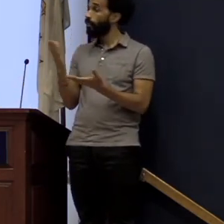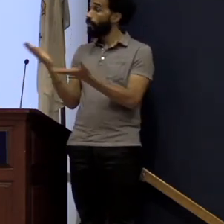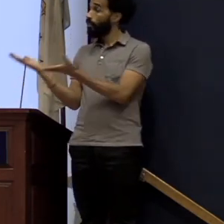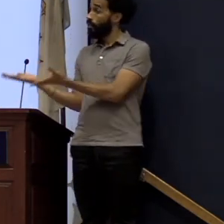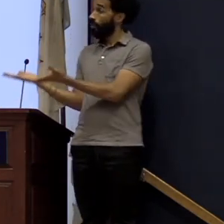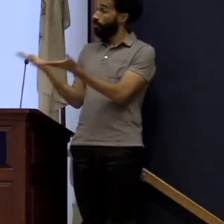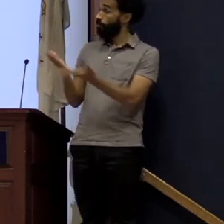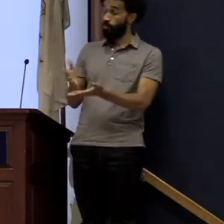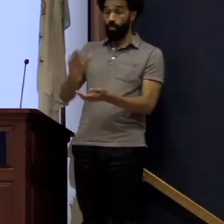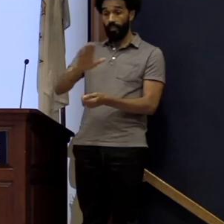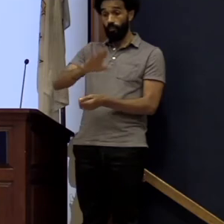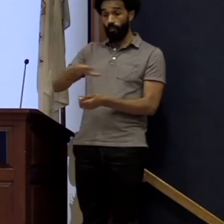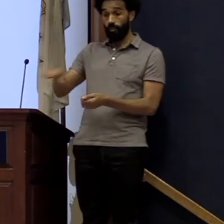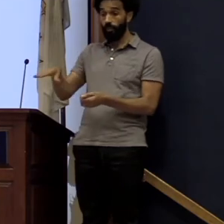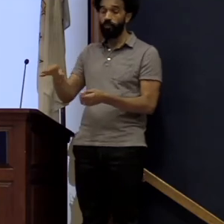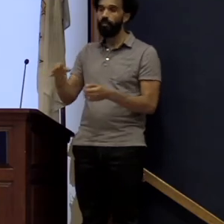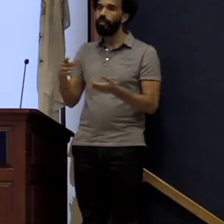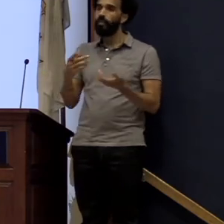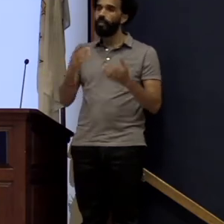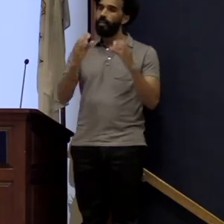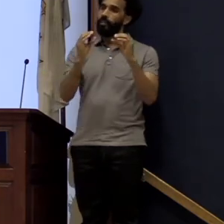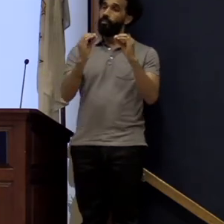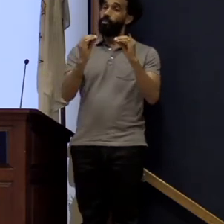They we're running for teachers hear it from the horse's mouth, right?